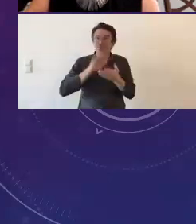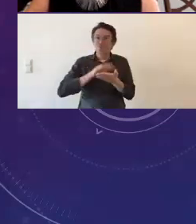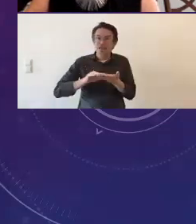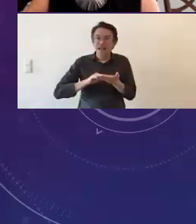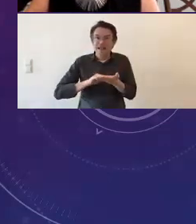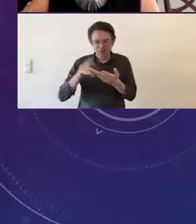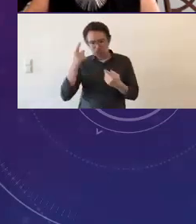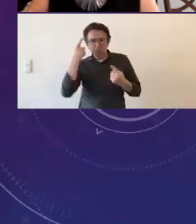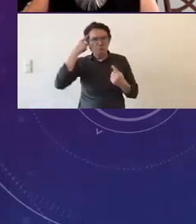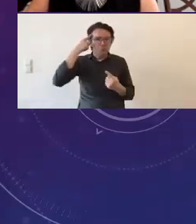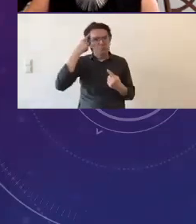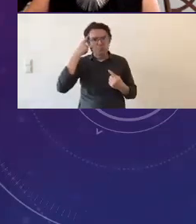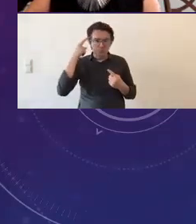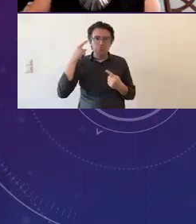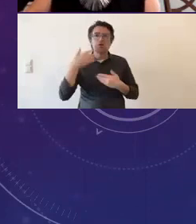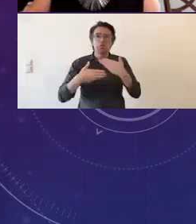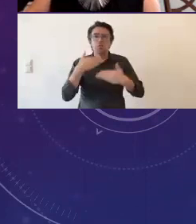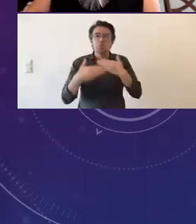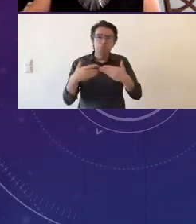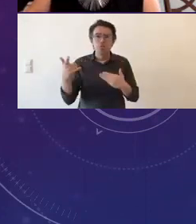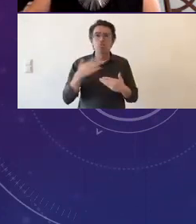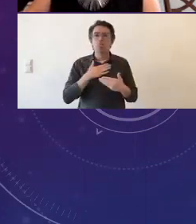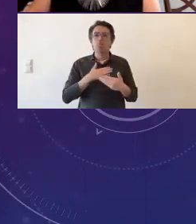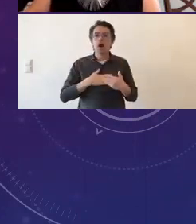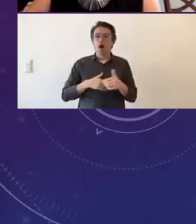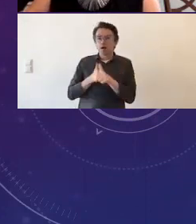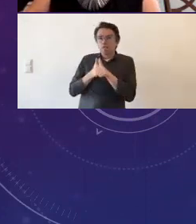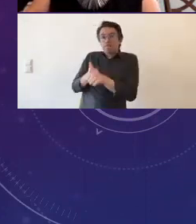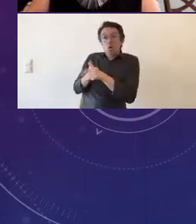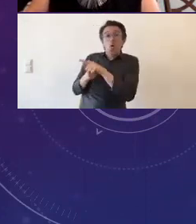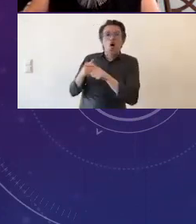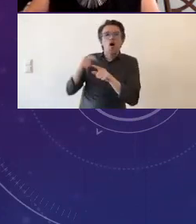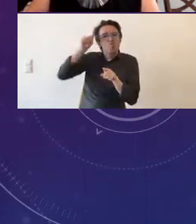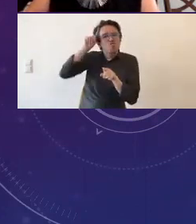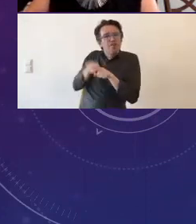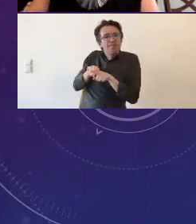out that you can go to to explain what you see but you're not sure what you see